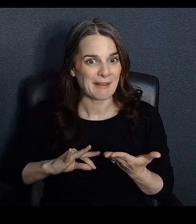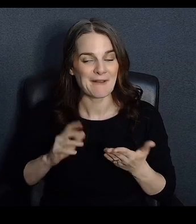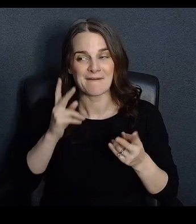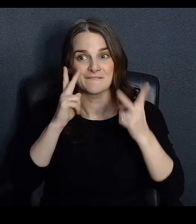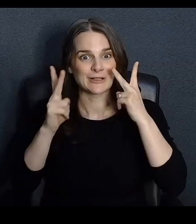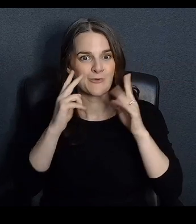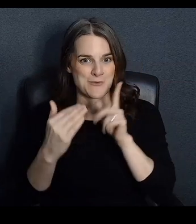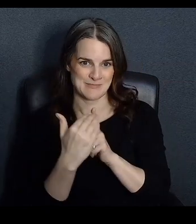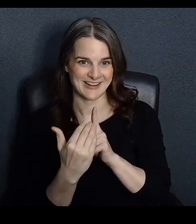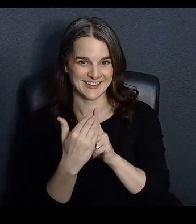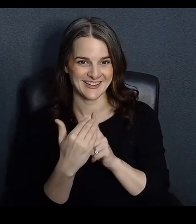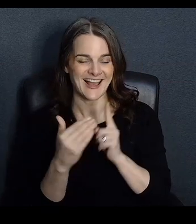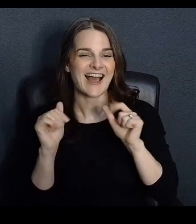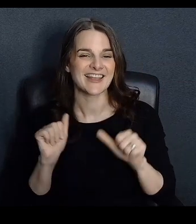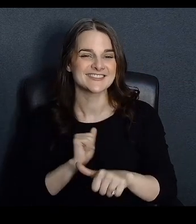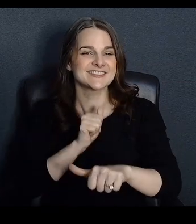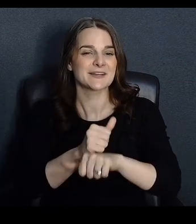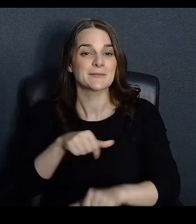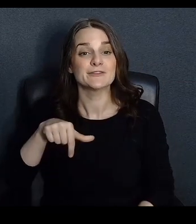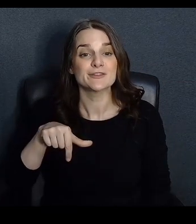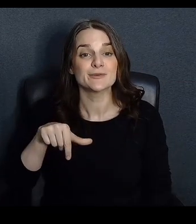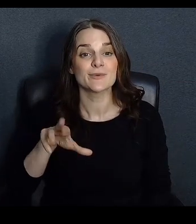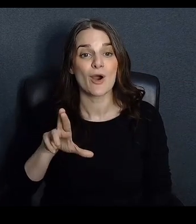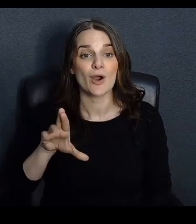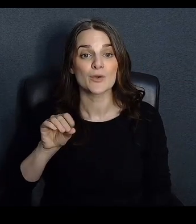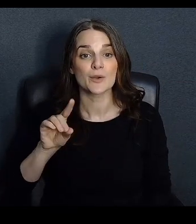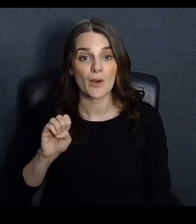So one thing I could do is make myself a QR code attached